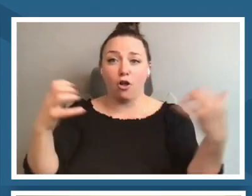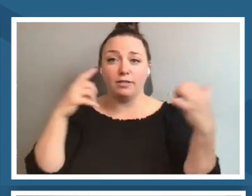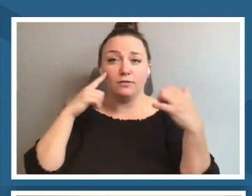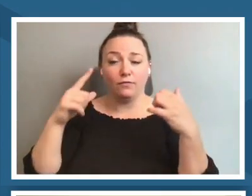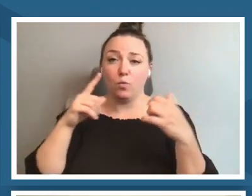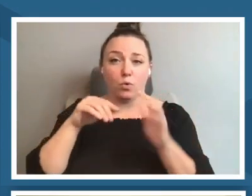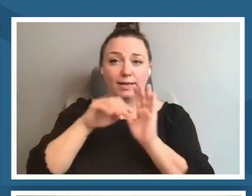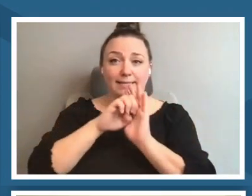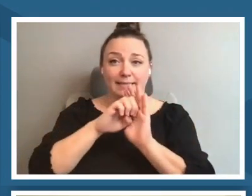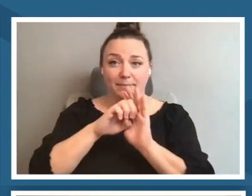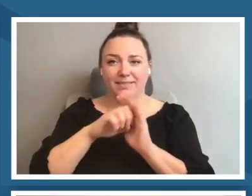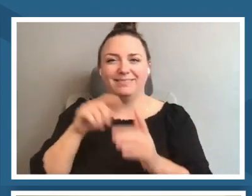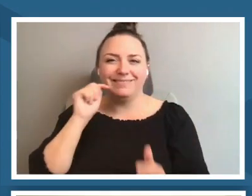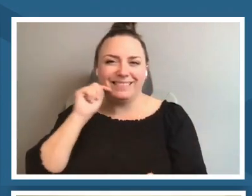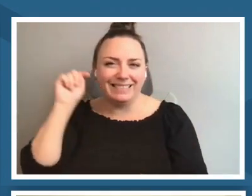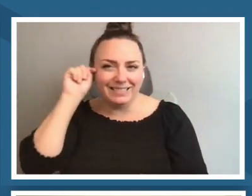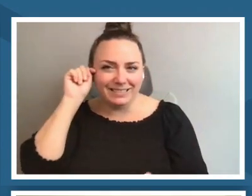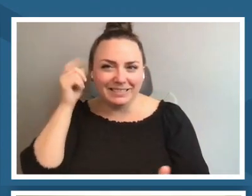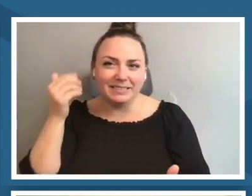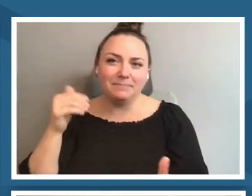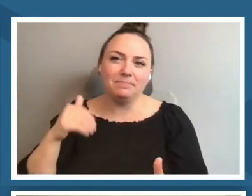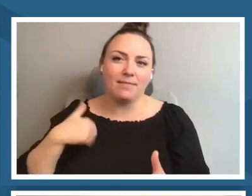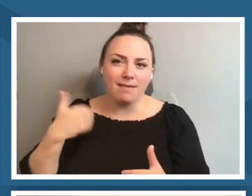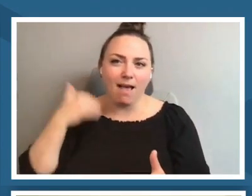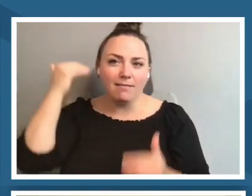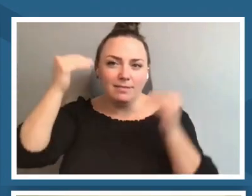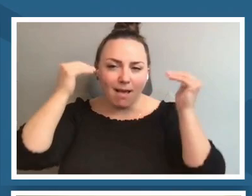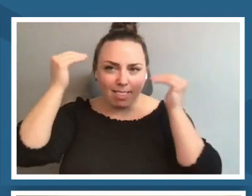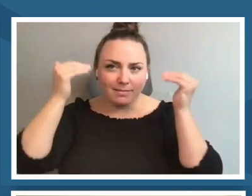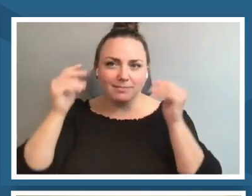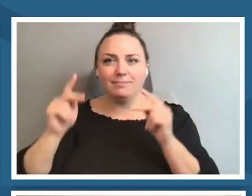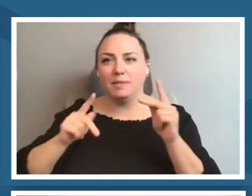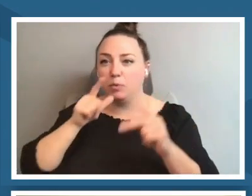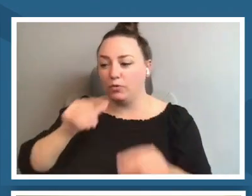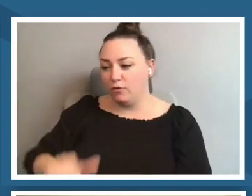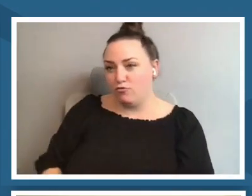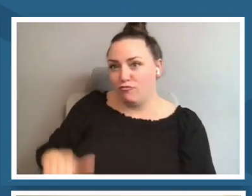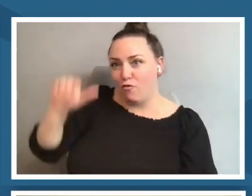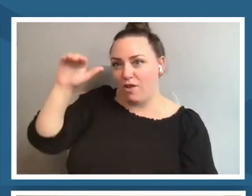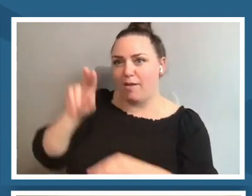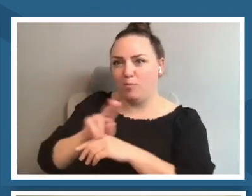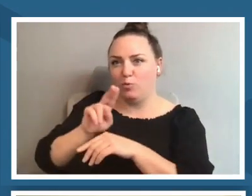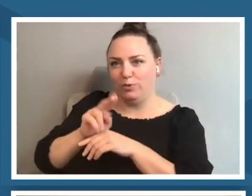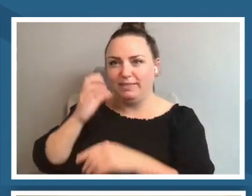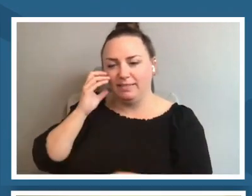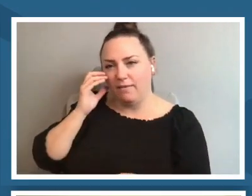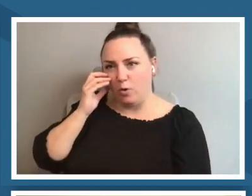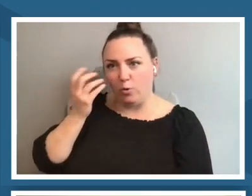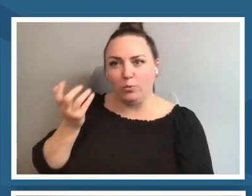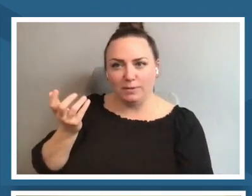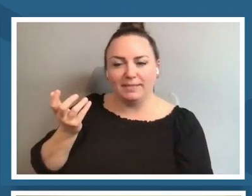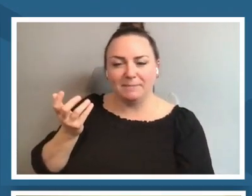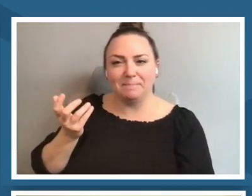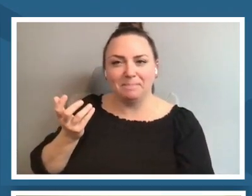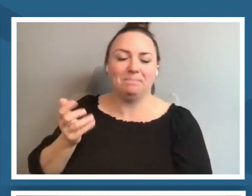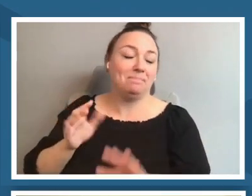teens through young adults people who've grown up with these devices and